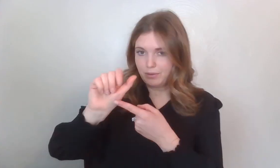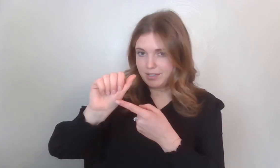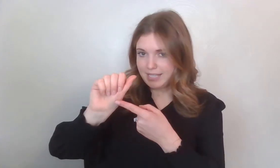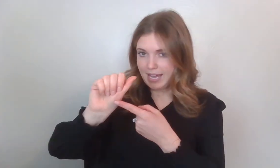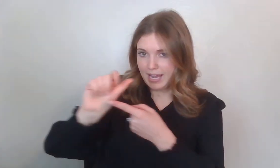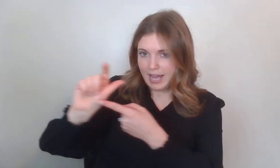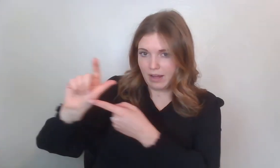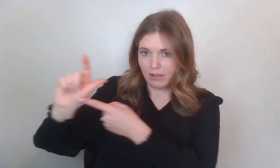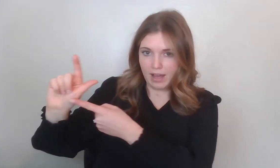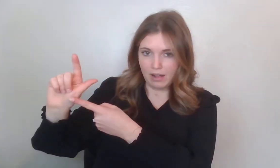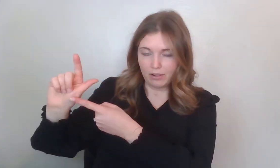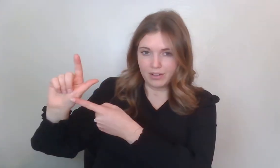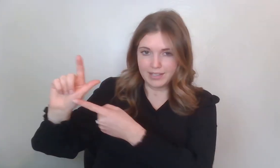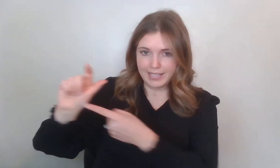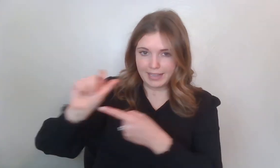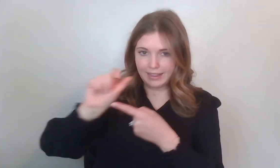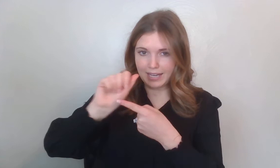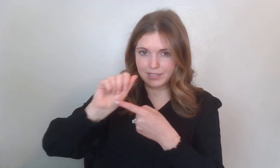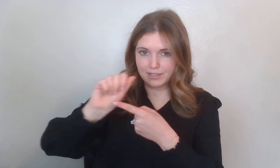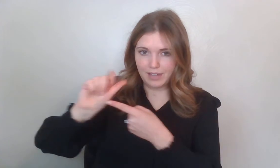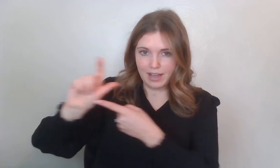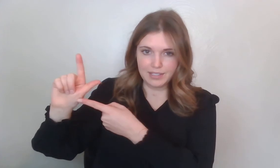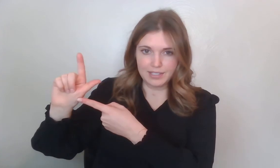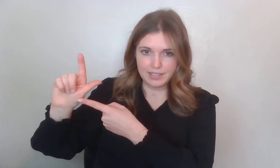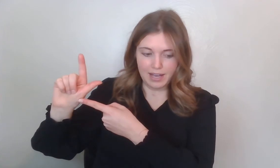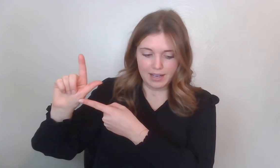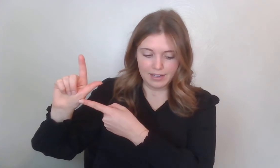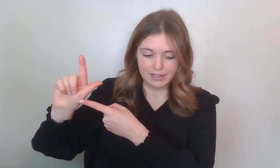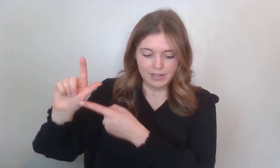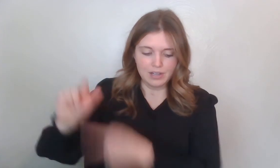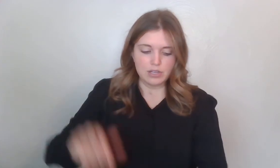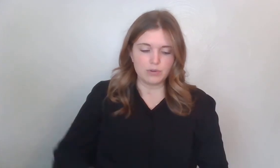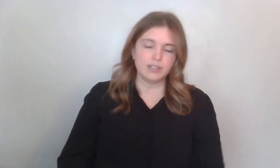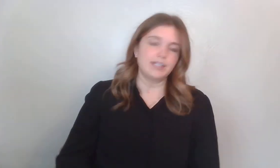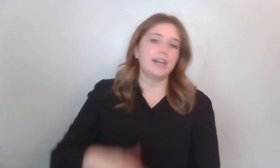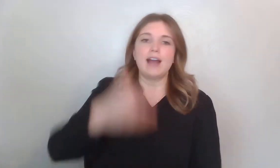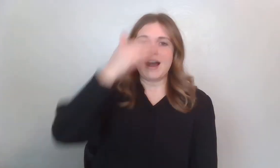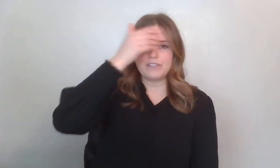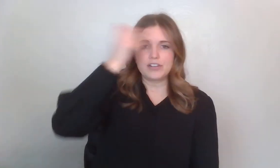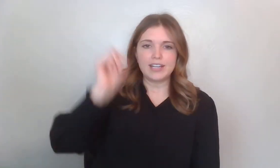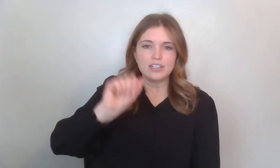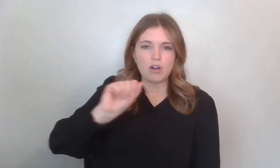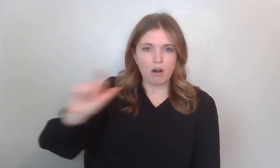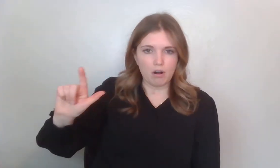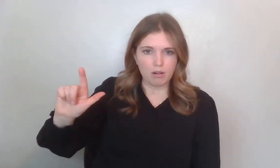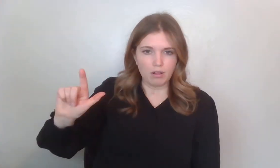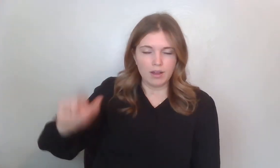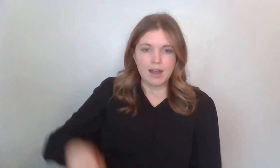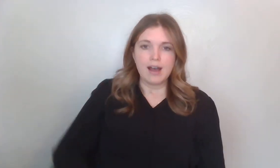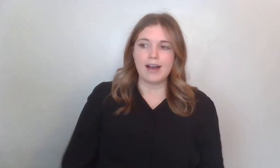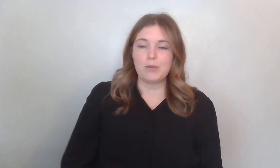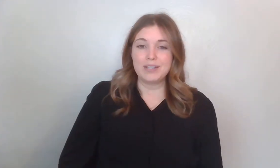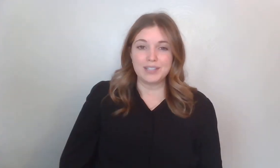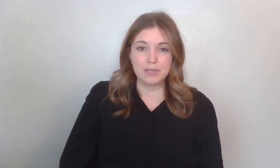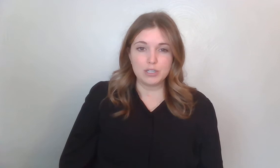So this A-L-L is a lexicalized sign. You can say I forget it all, I went to the beach